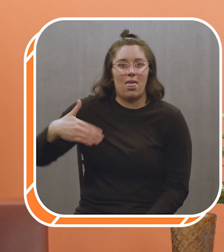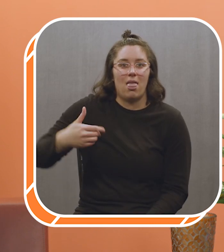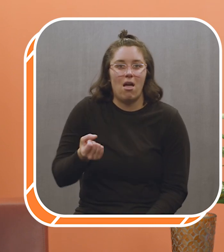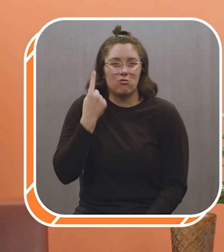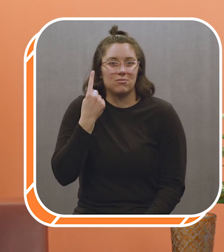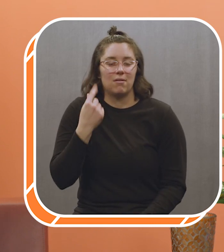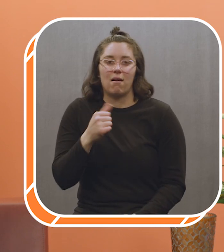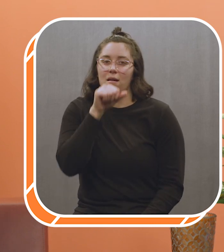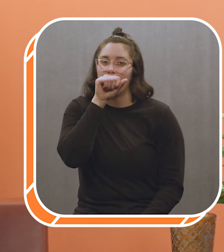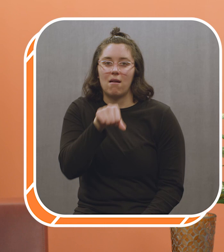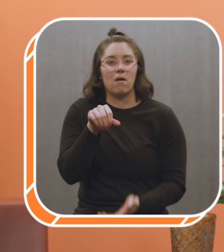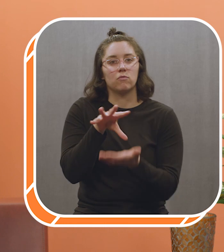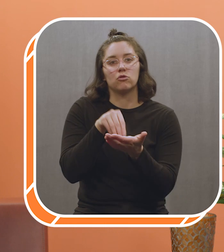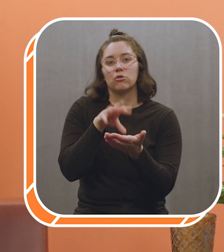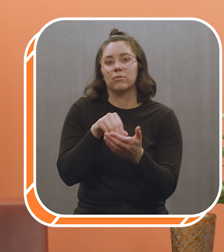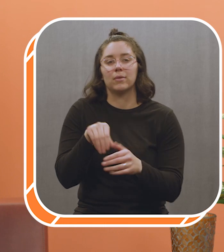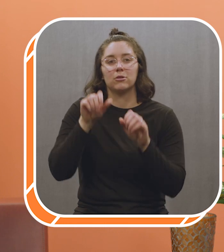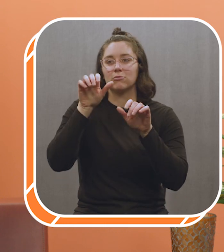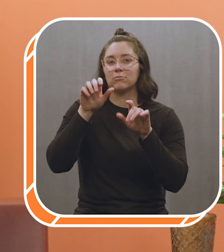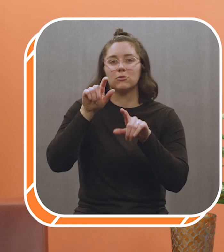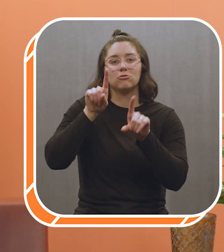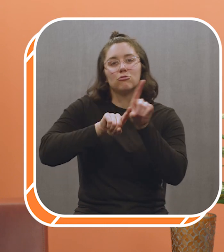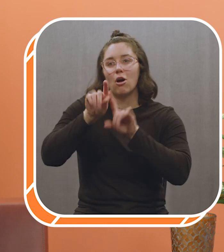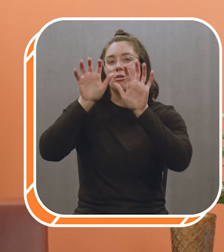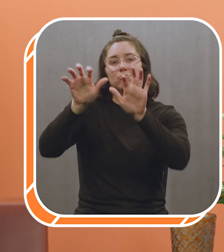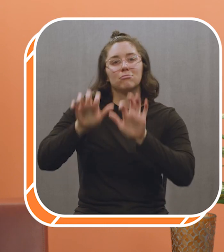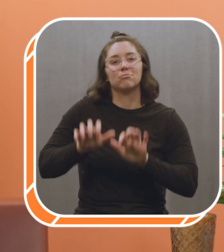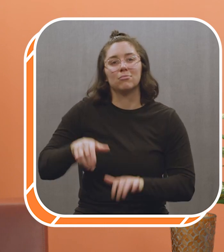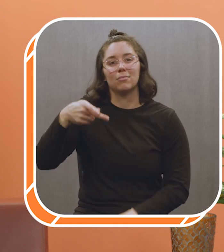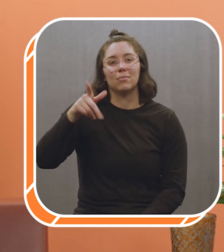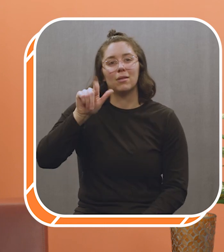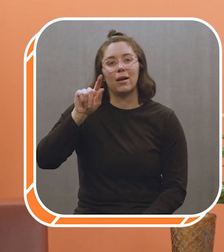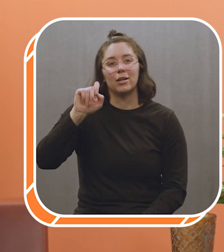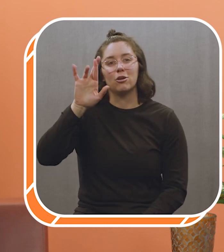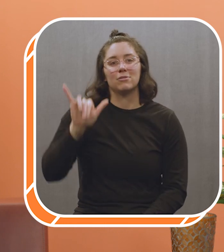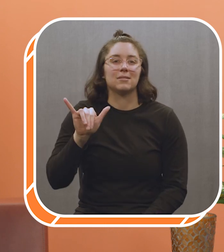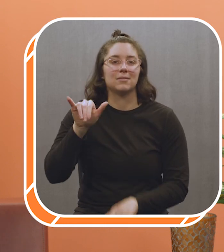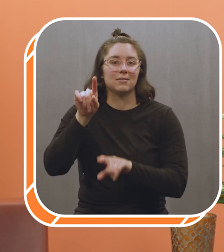I love learning about astronomy, planetary sciences, and